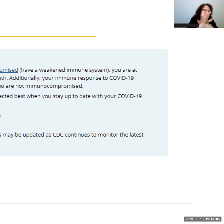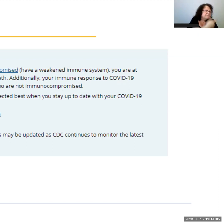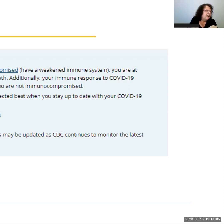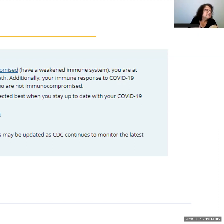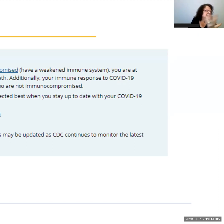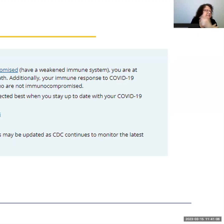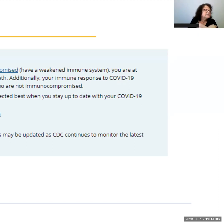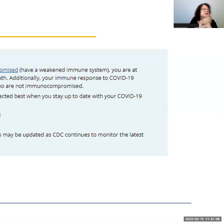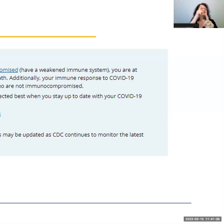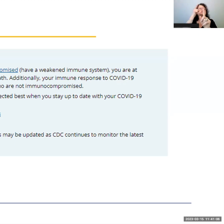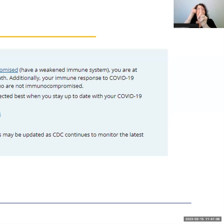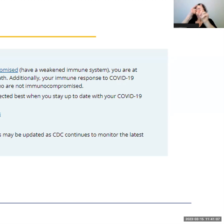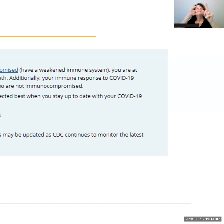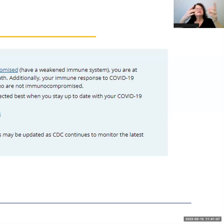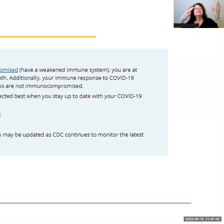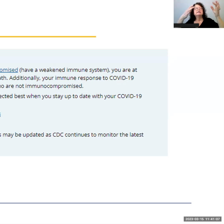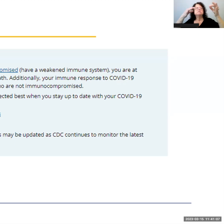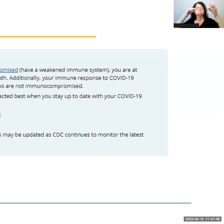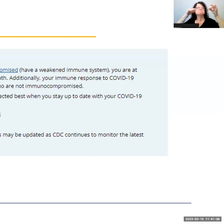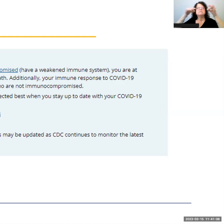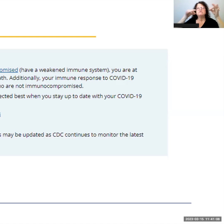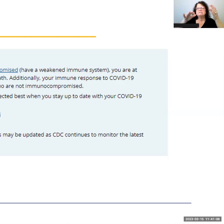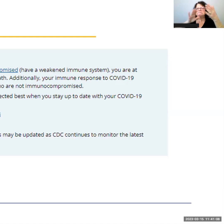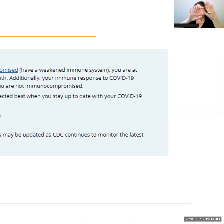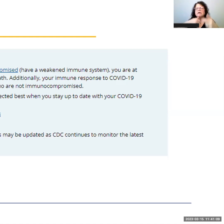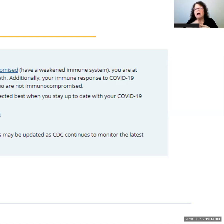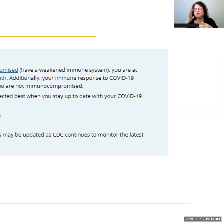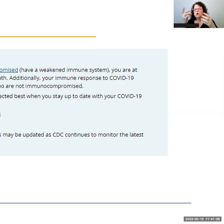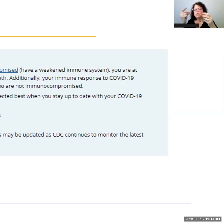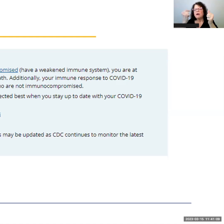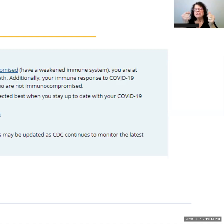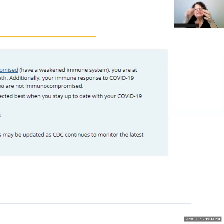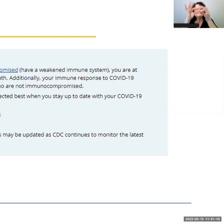addressing I'll, I'll quickly go through those the vaccine schedule for people